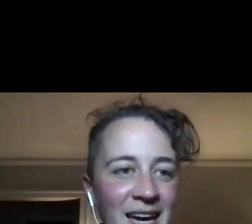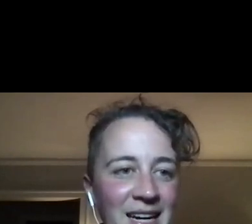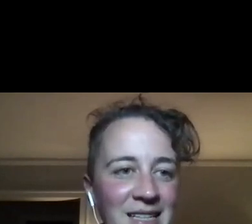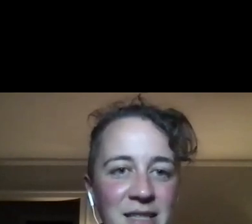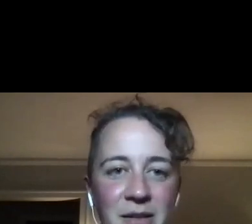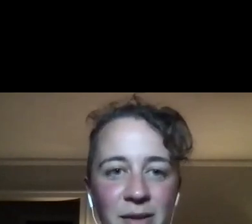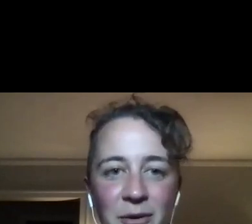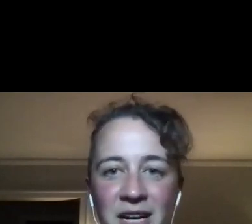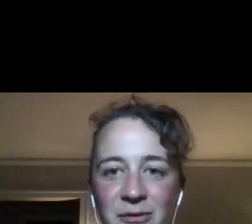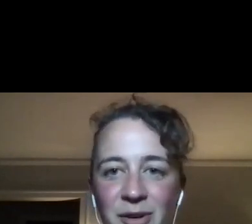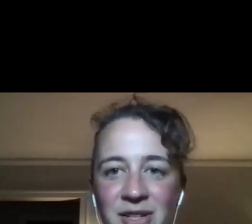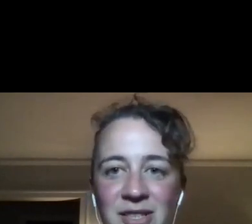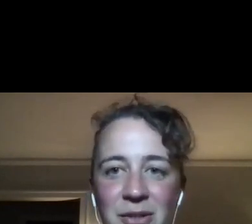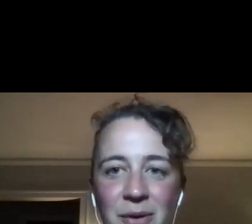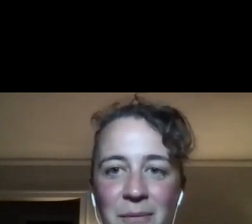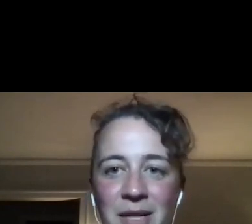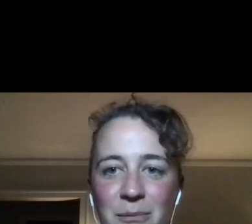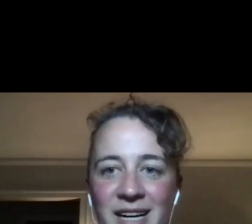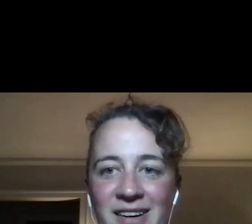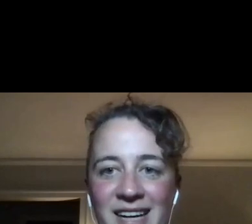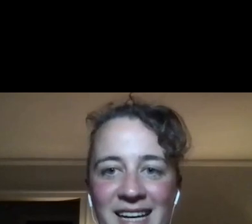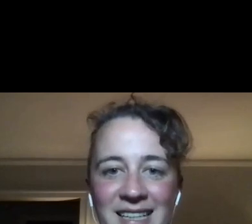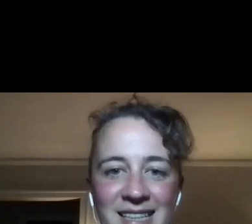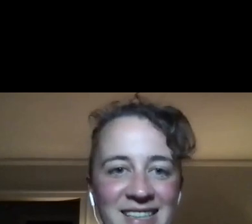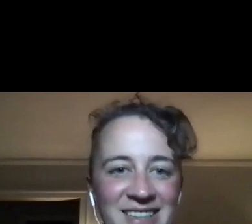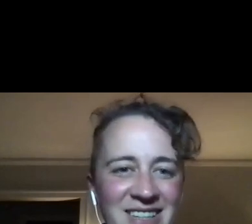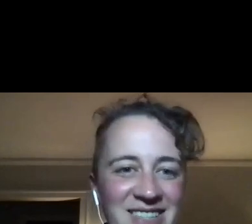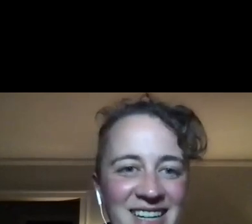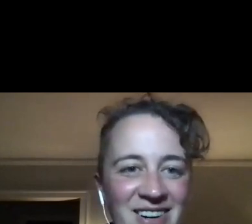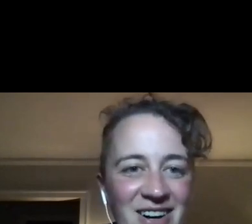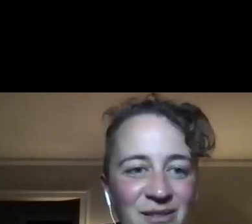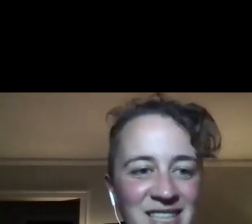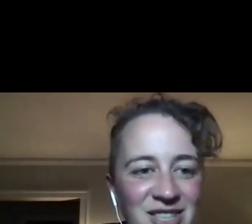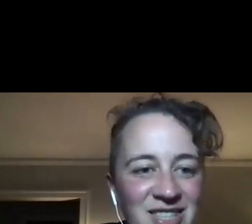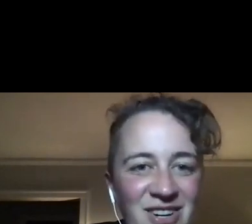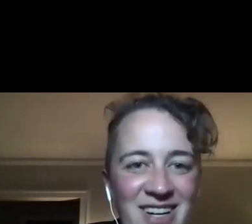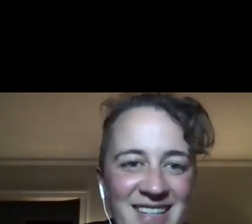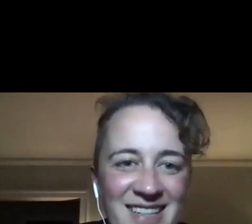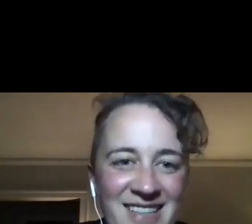And without any further ado, I'm gonna bring on Anne here to get our conversation started.